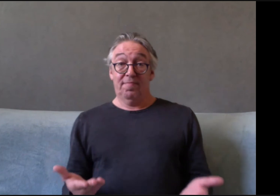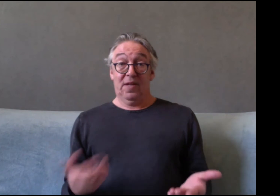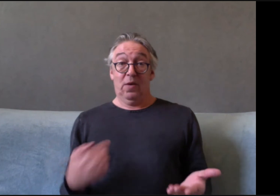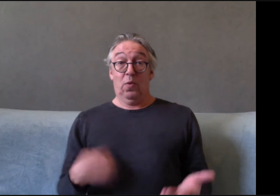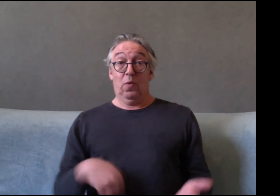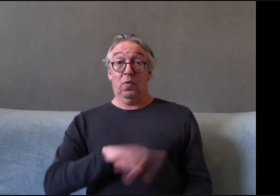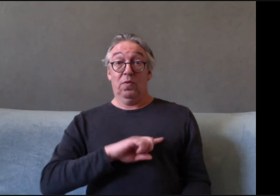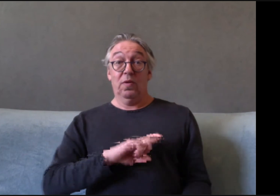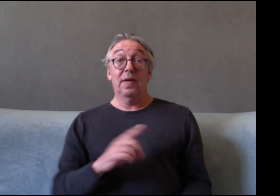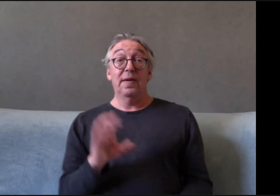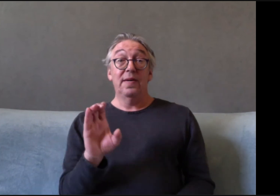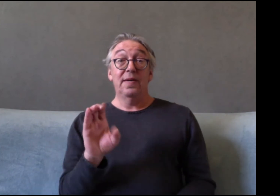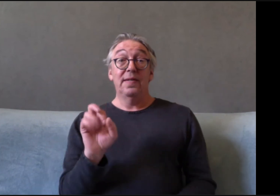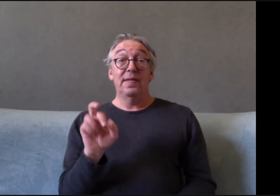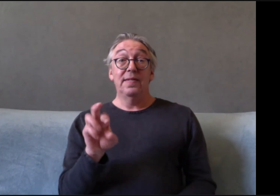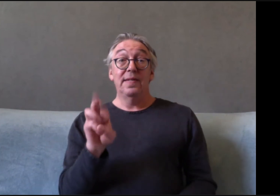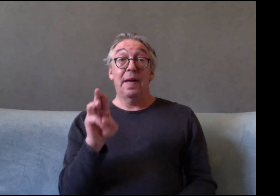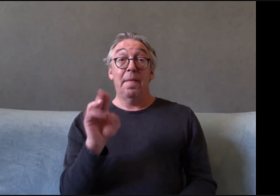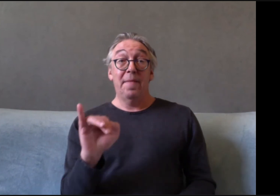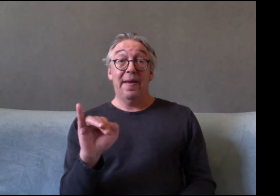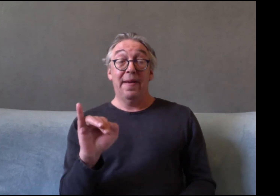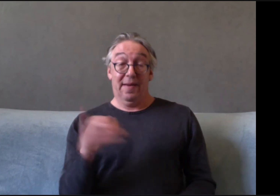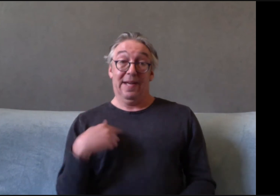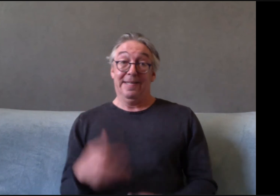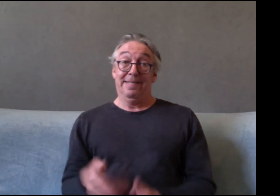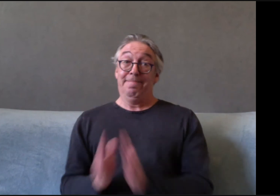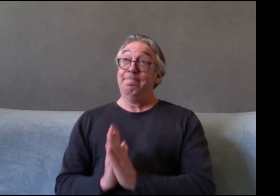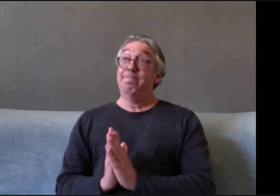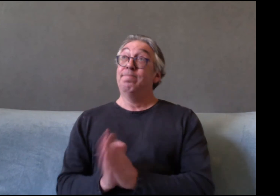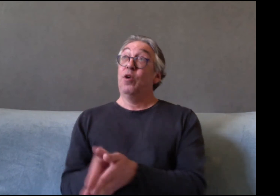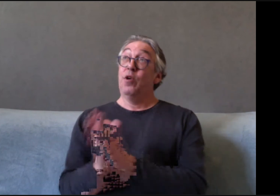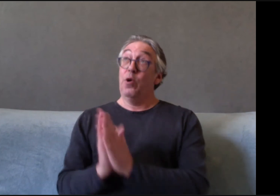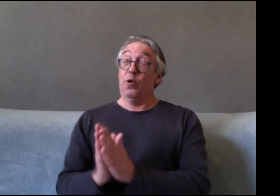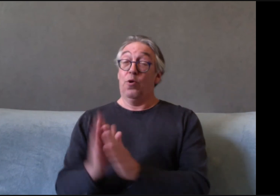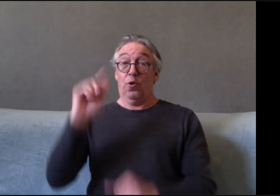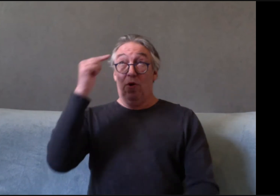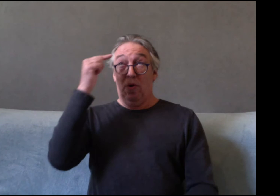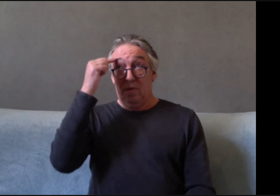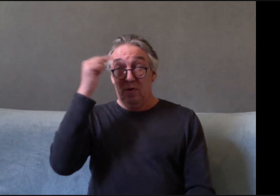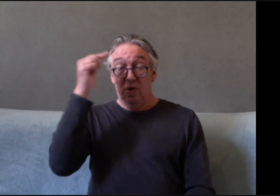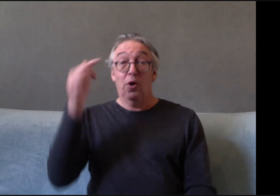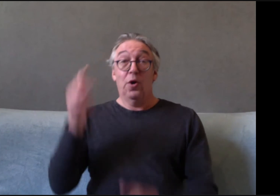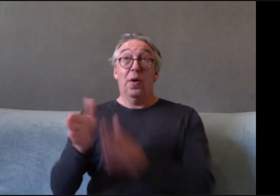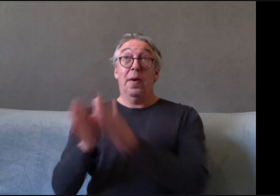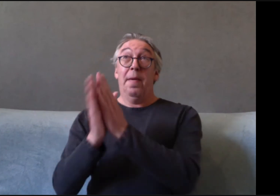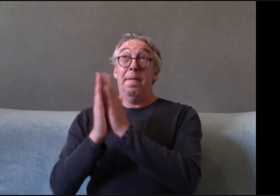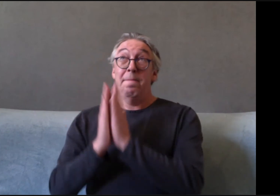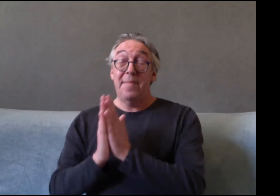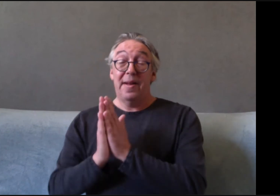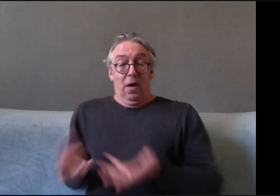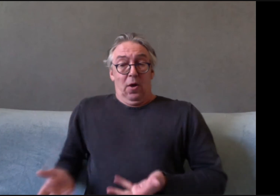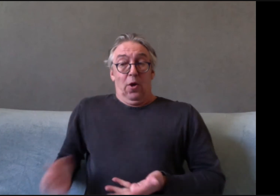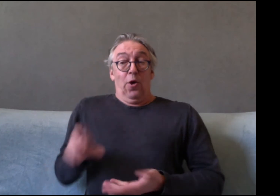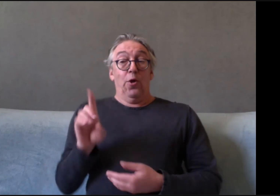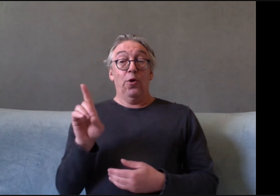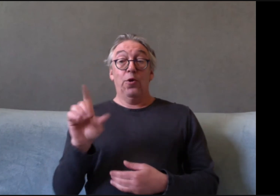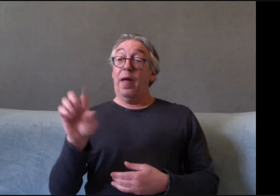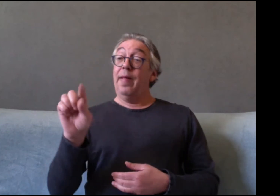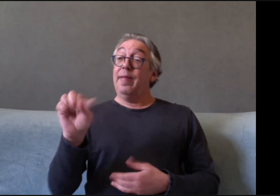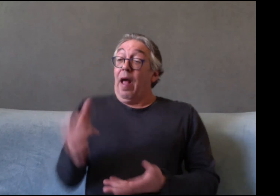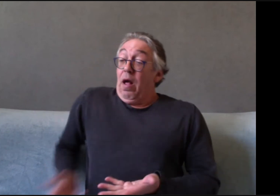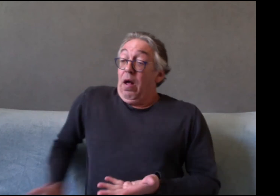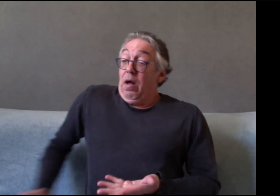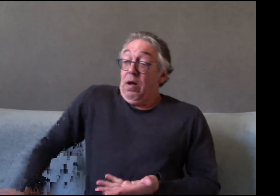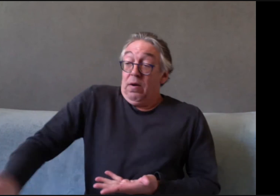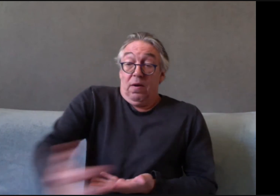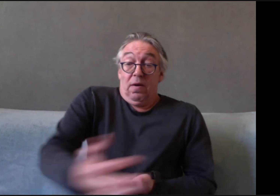it's to ensure disability indicator is considered in the official statistic